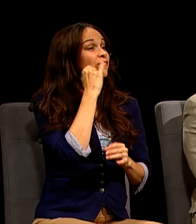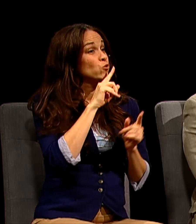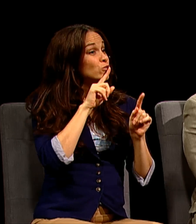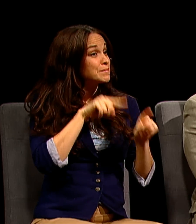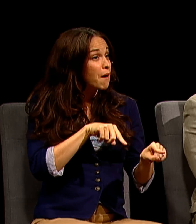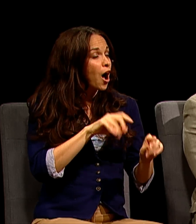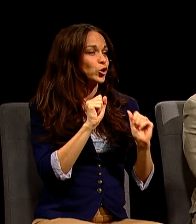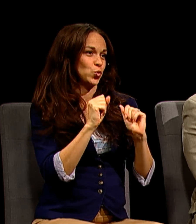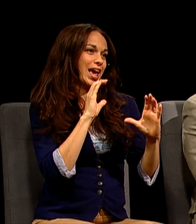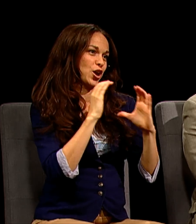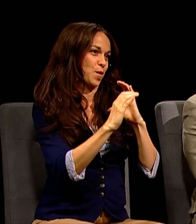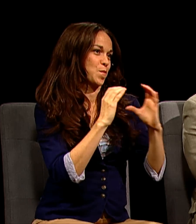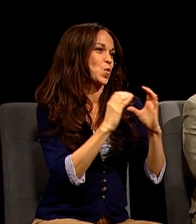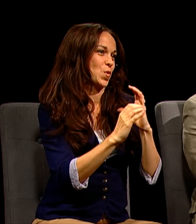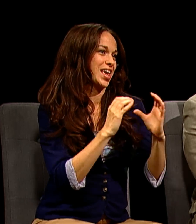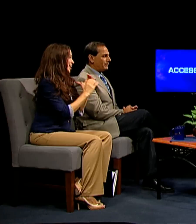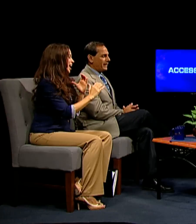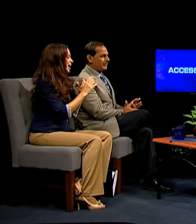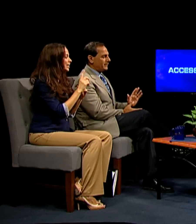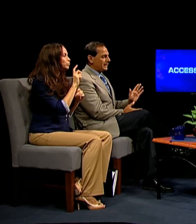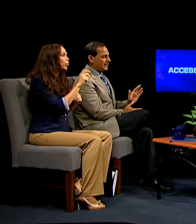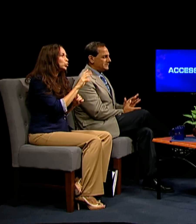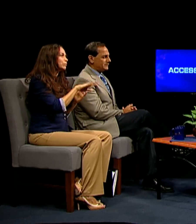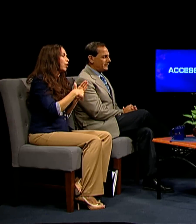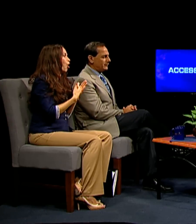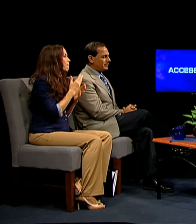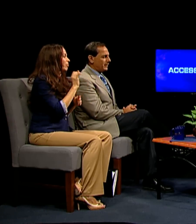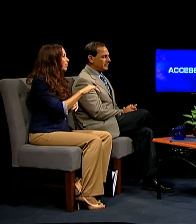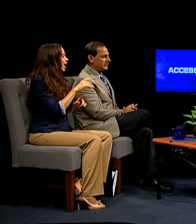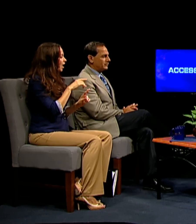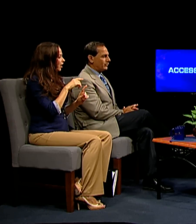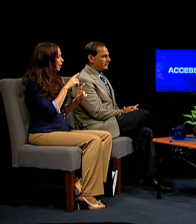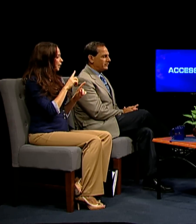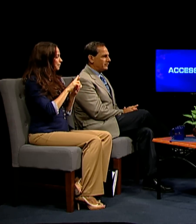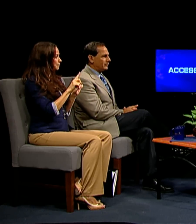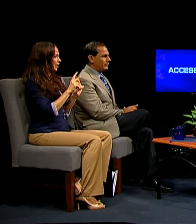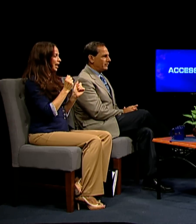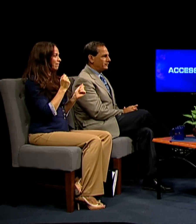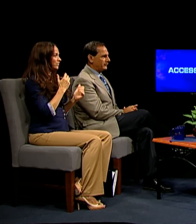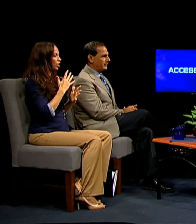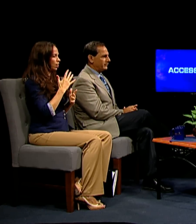and that is just what is supposed to be all about. But I just fear the public discourses so unstable to